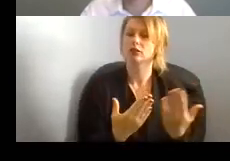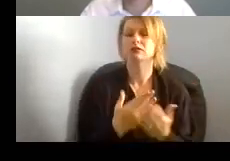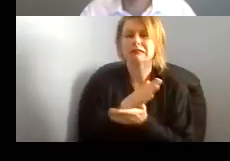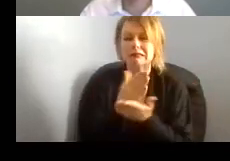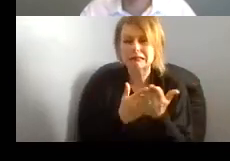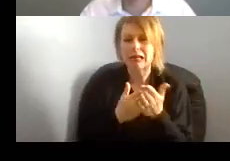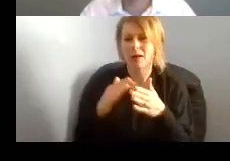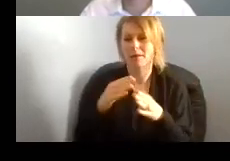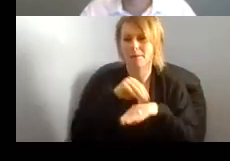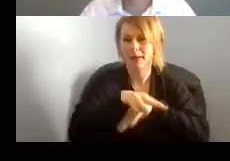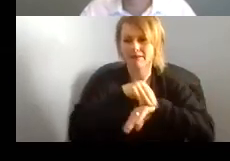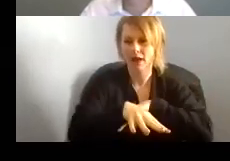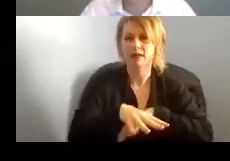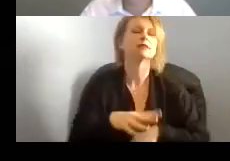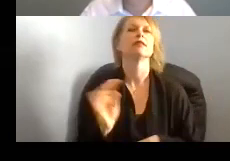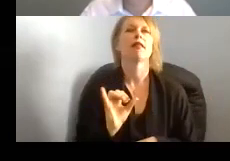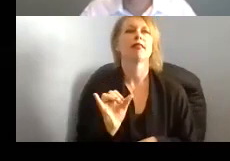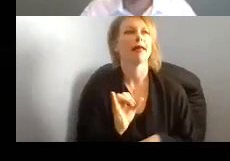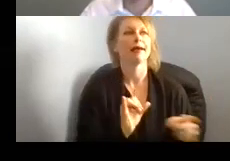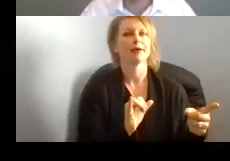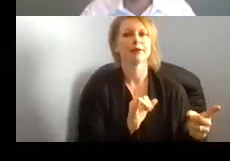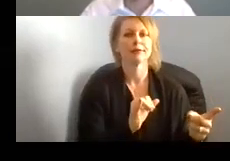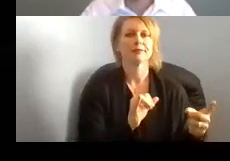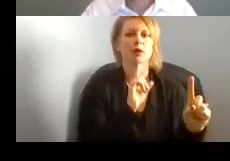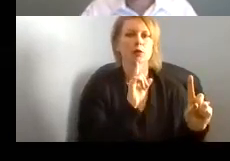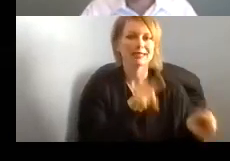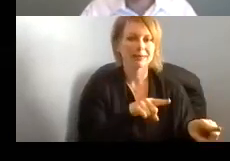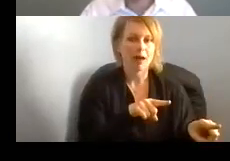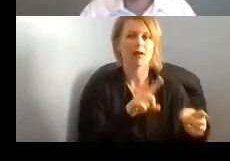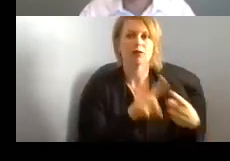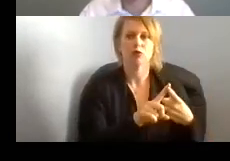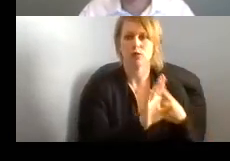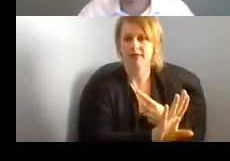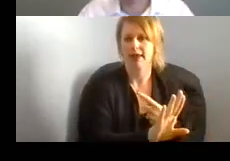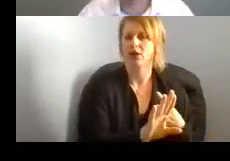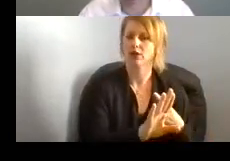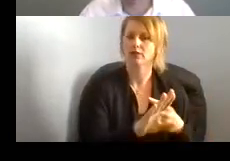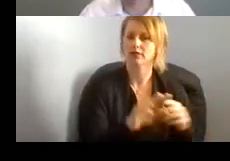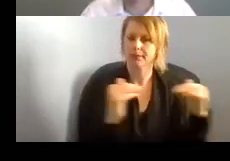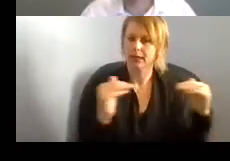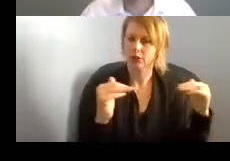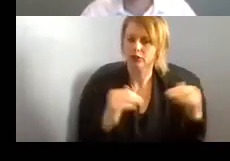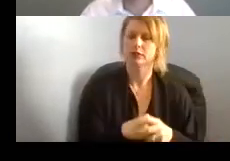to respond to questions from peers or adults about the death. Educators can talk with peers and help them learn how to become